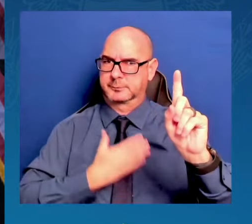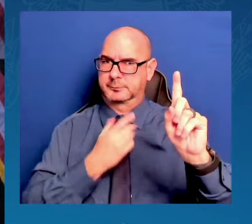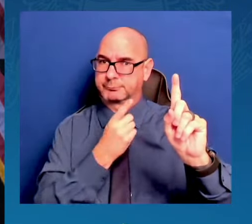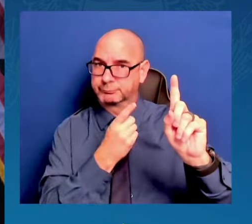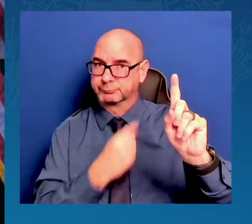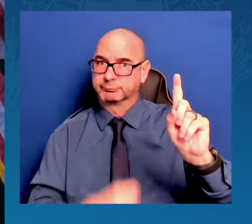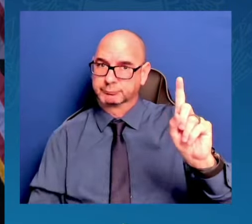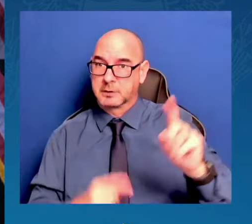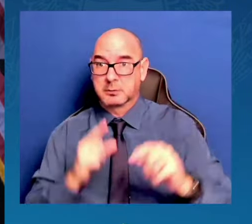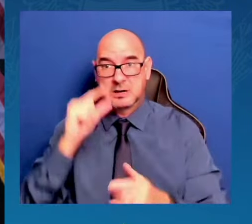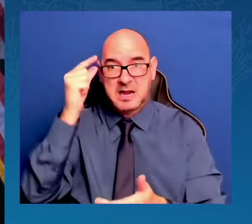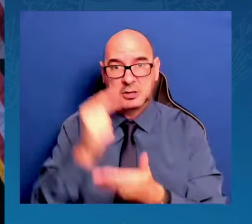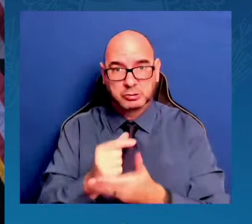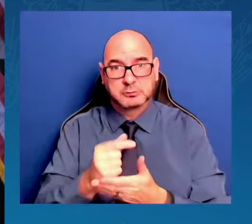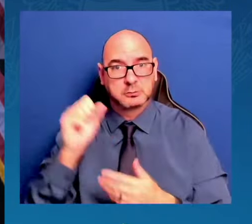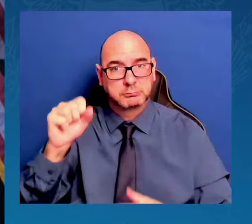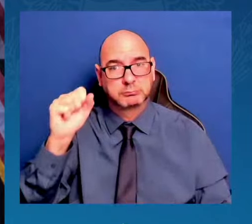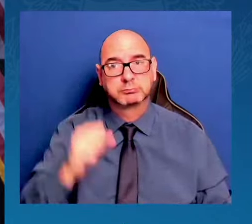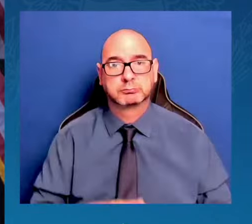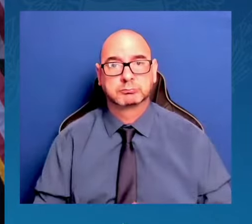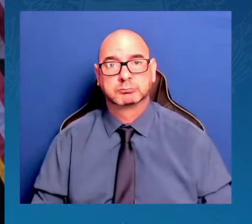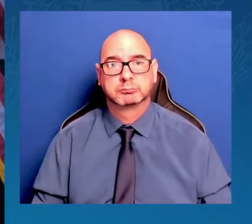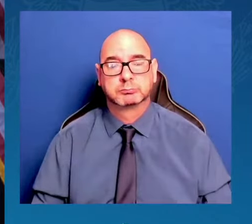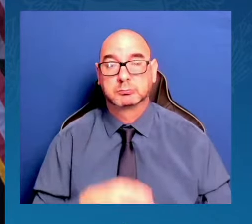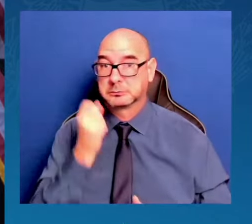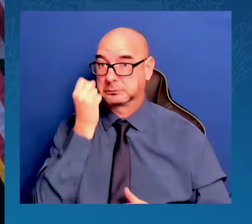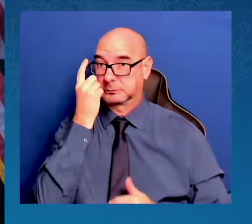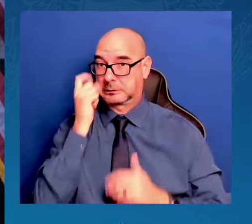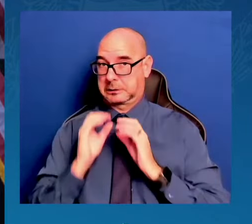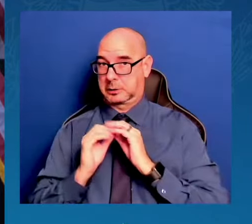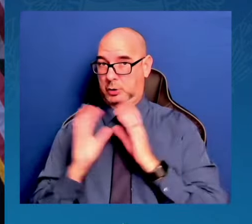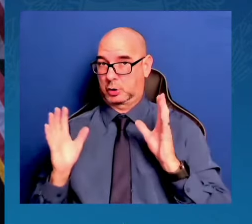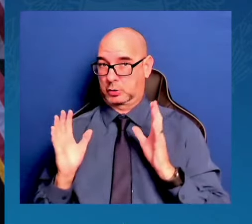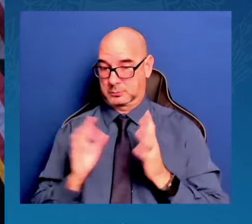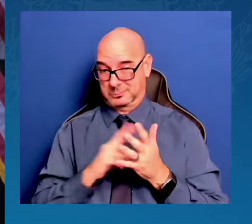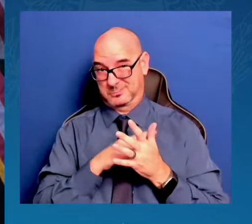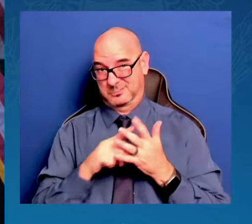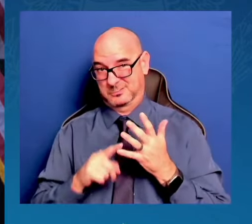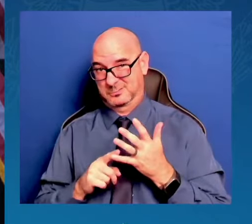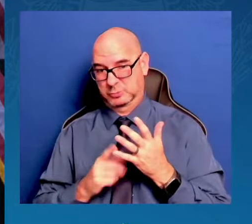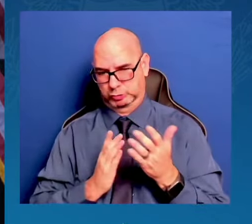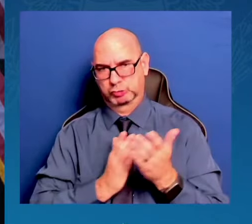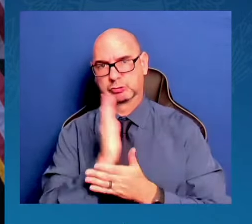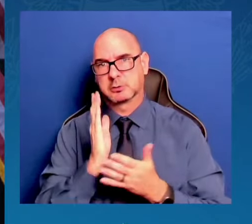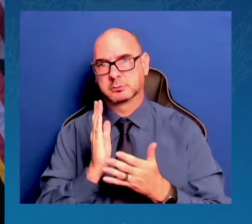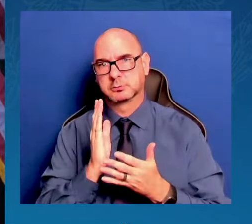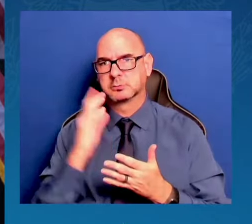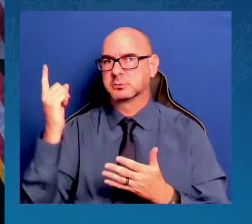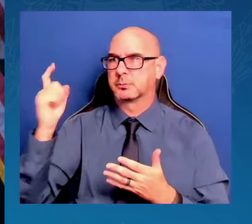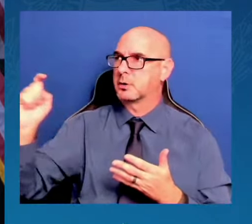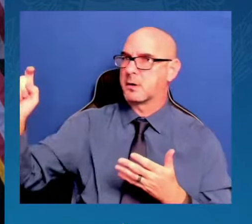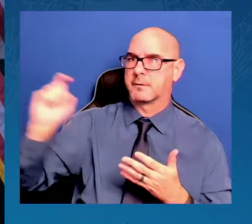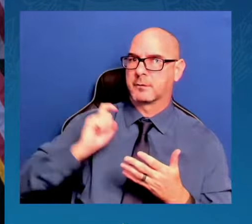Be clear. These rights were not bestowed upon us. They belong to us as Americans.